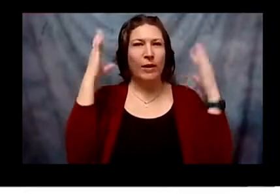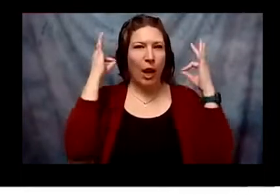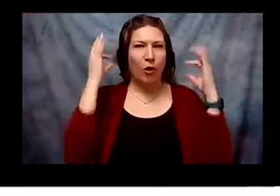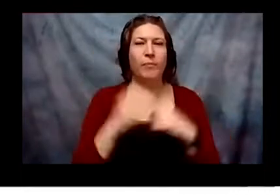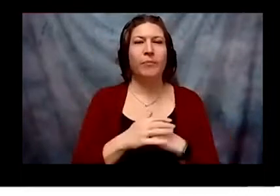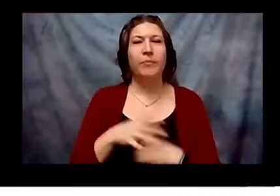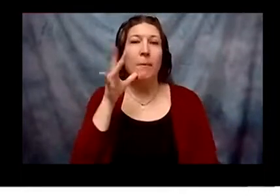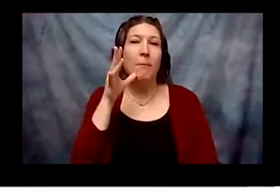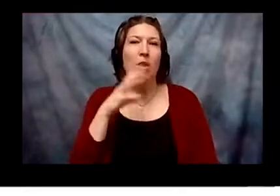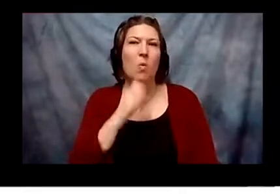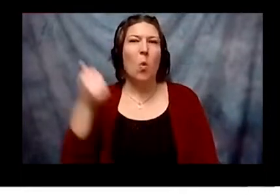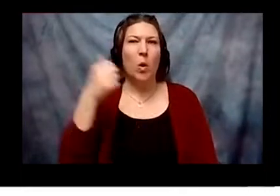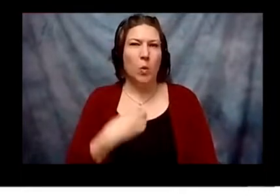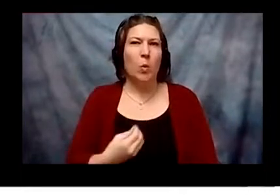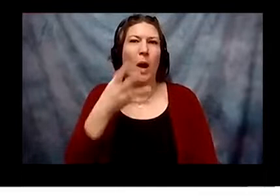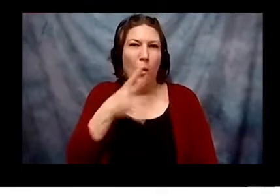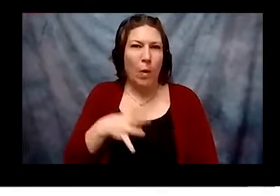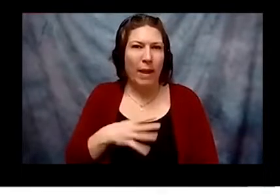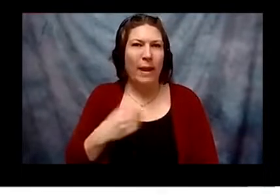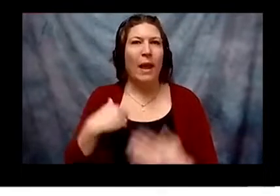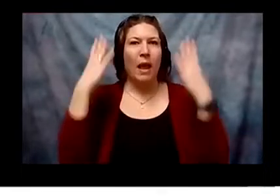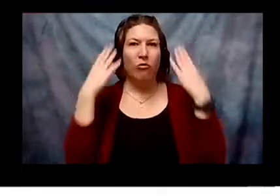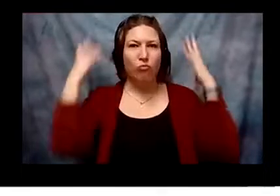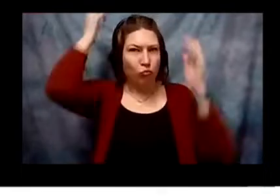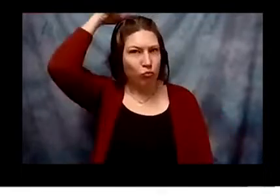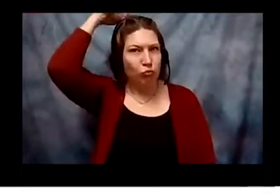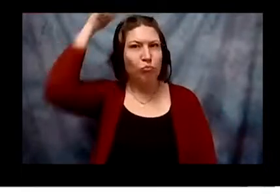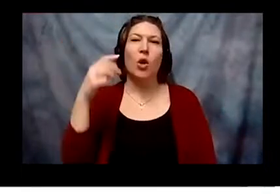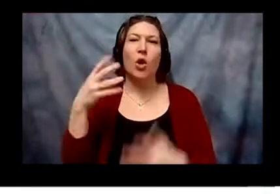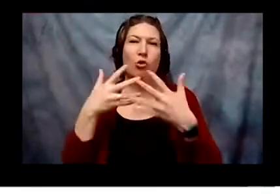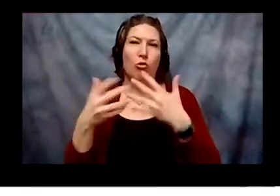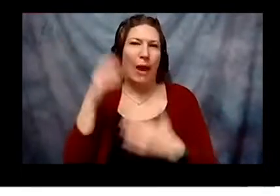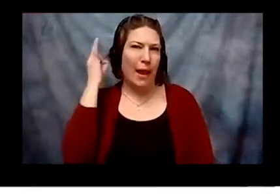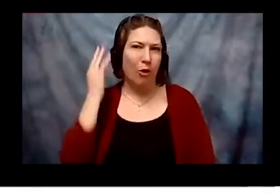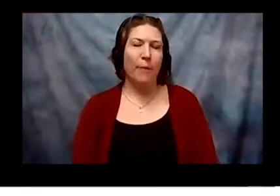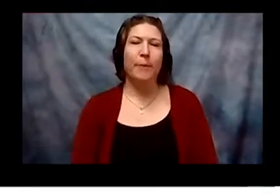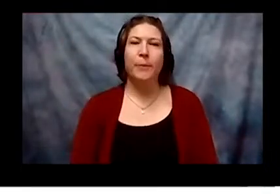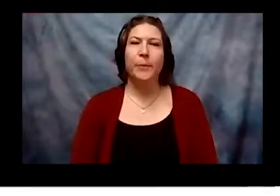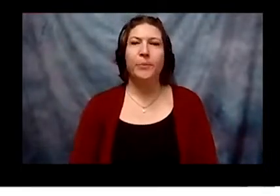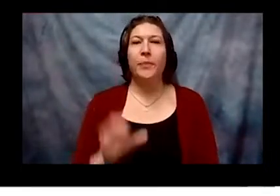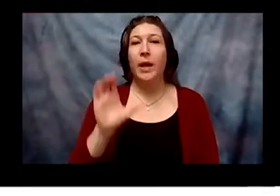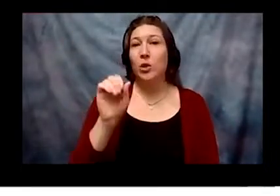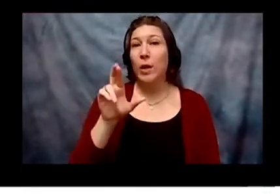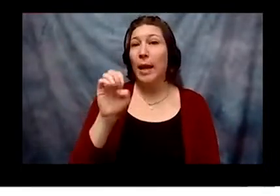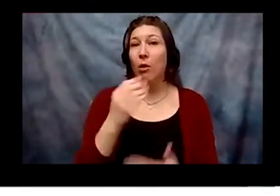an older white woman with long gray hair pulled into a bun. Carrie gave birth to a child after